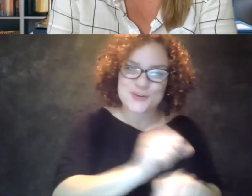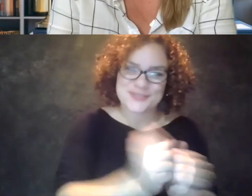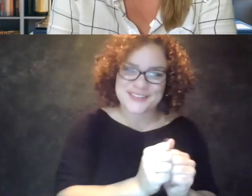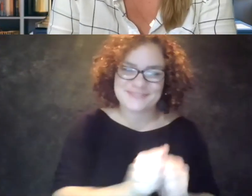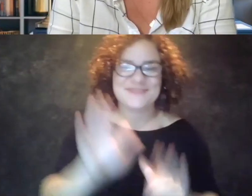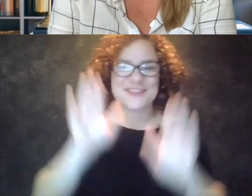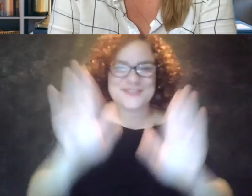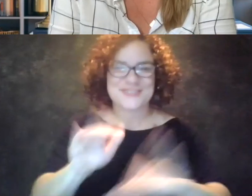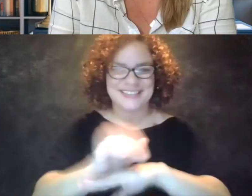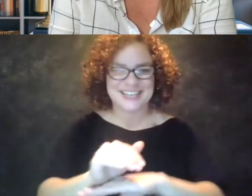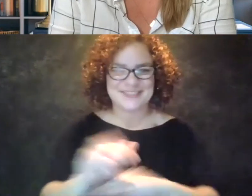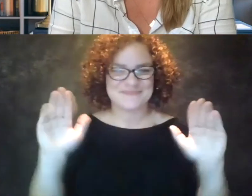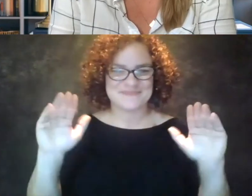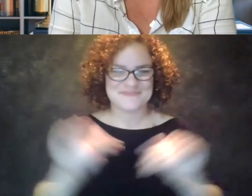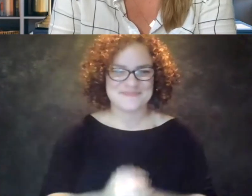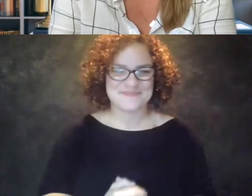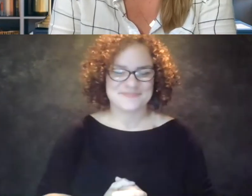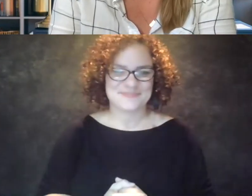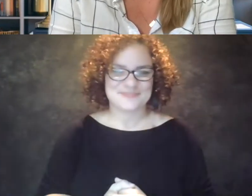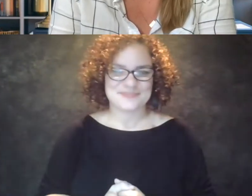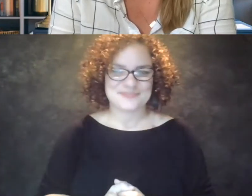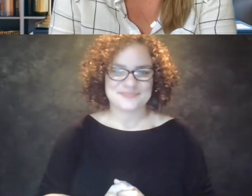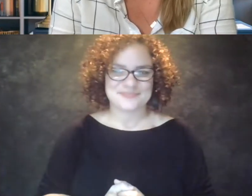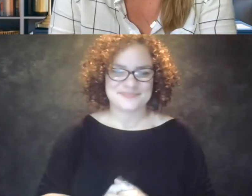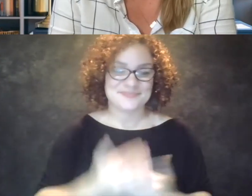Julie Maier: Thank you. Kayla Coburn: Thank you.